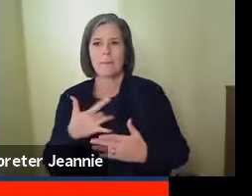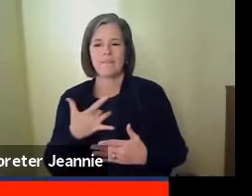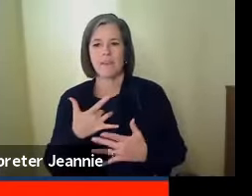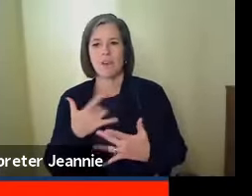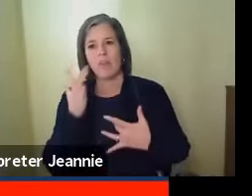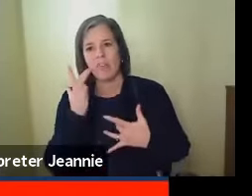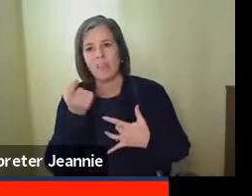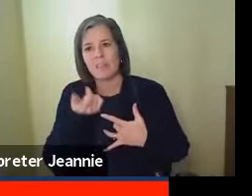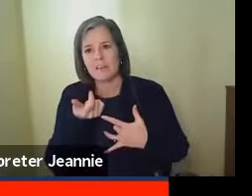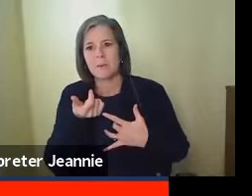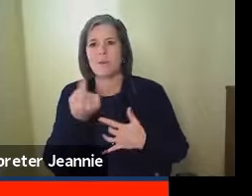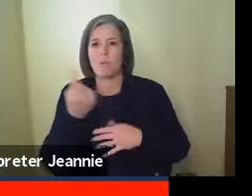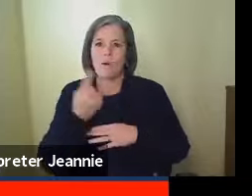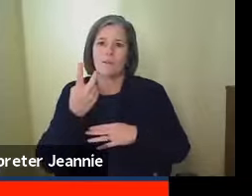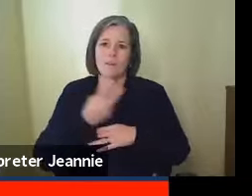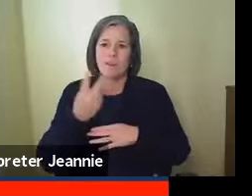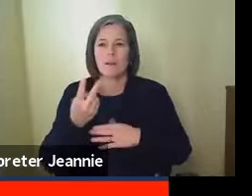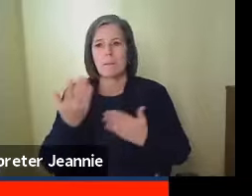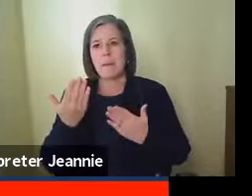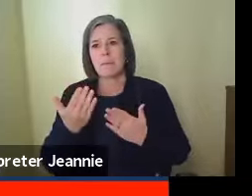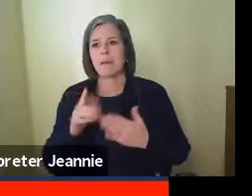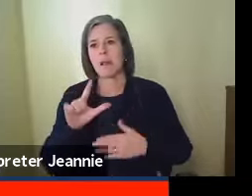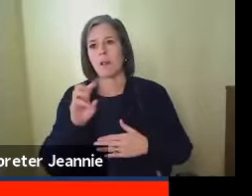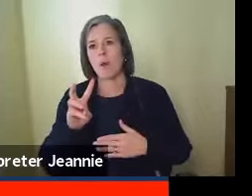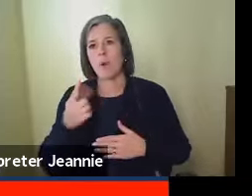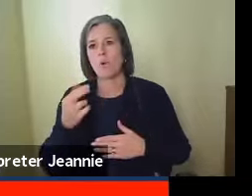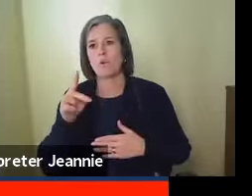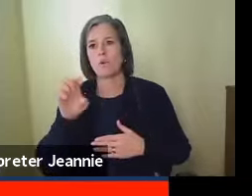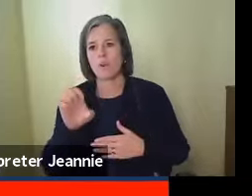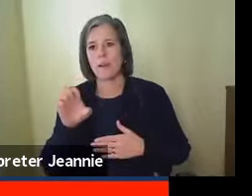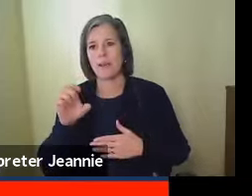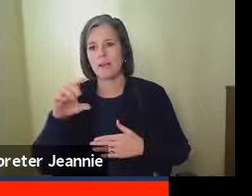day or two with low grade fever or body aches. If any of you had the shingles vaccine,